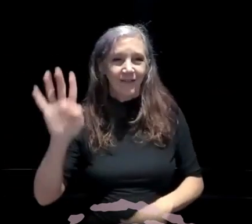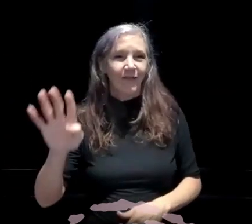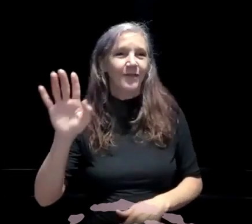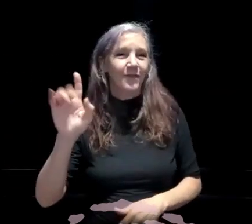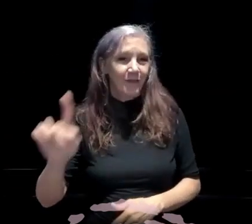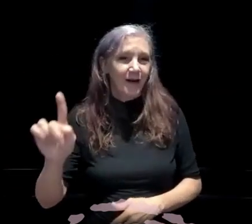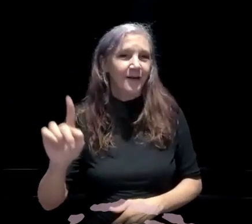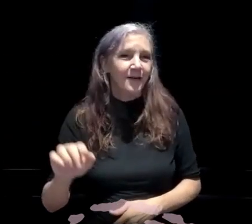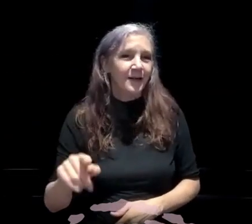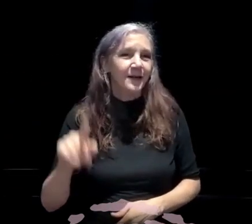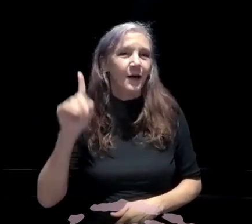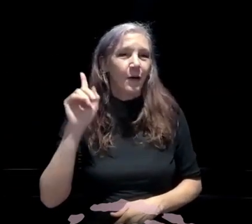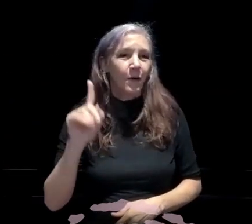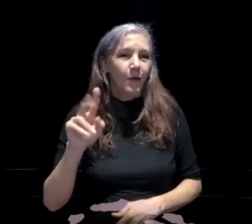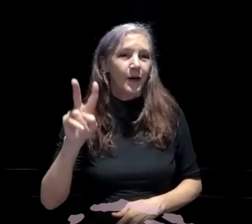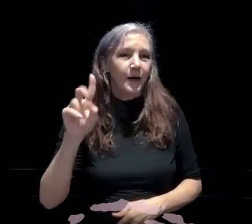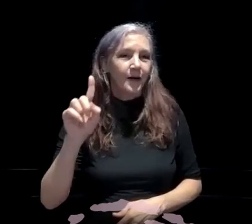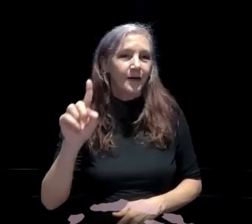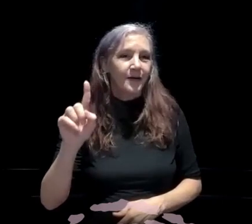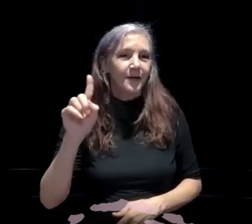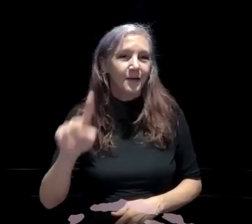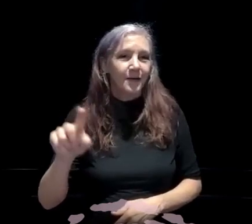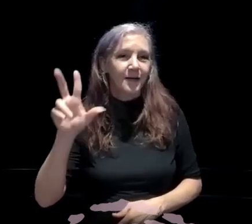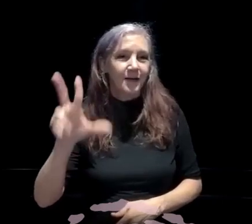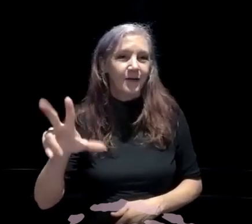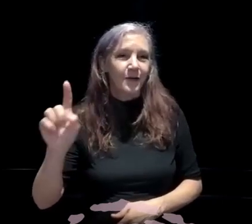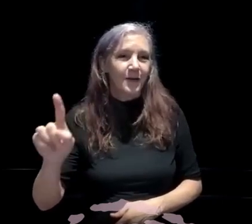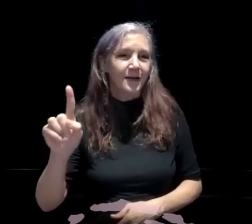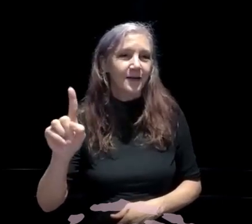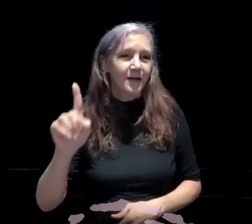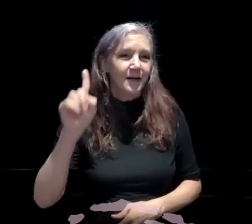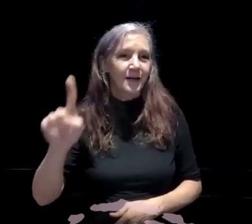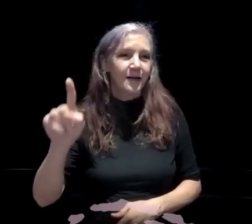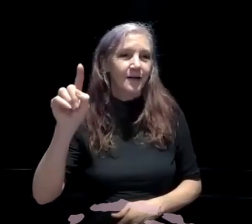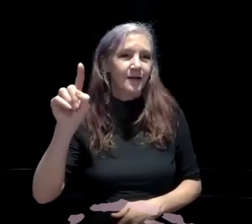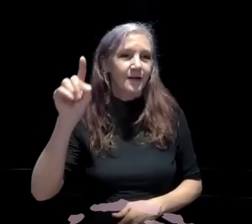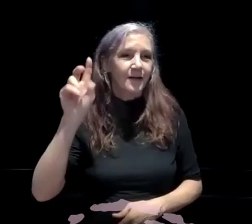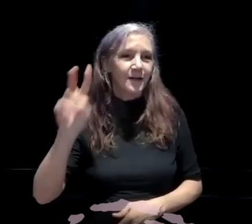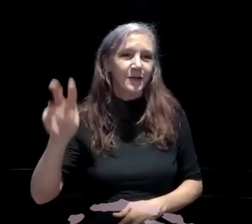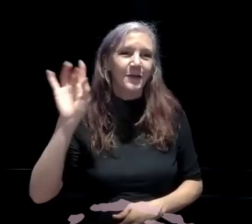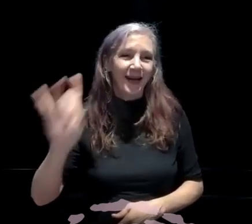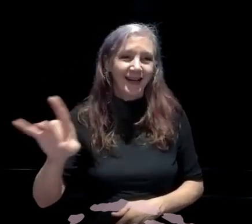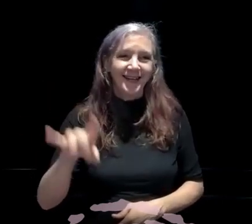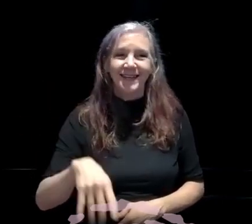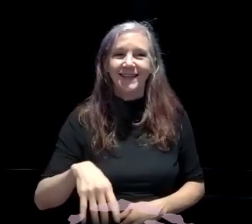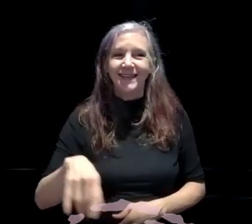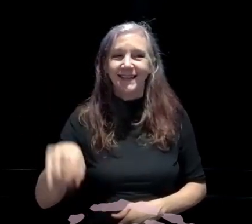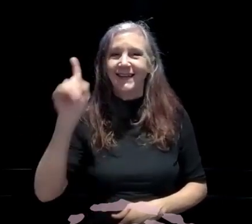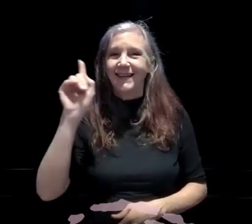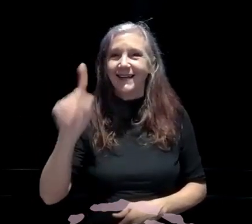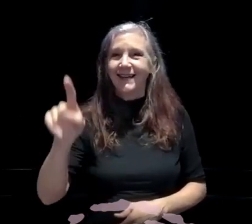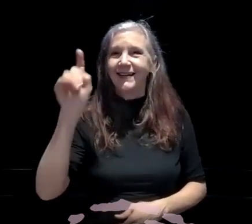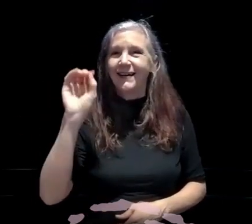Thank you, number 1, 1, 0, and one. Vegan number 1, 2, 8.